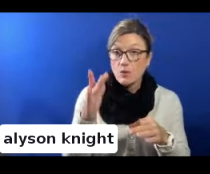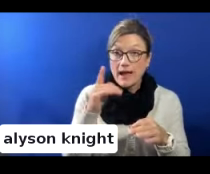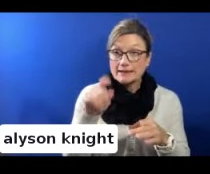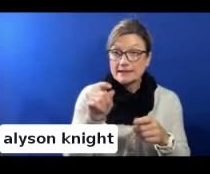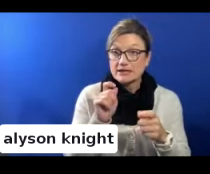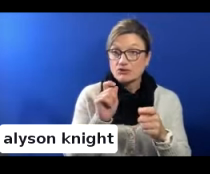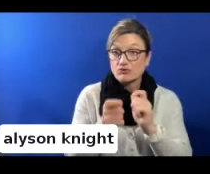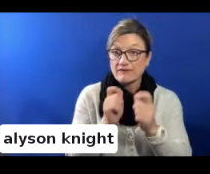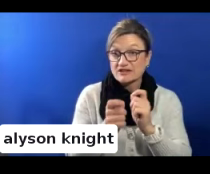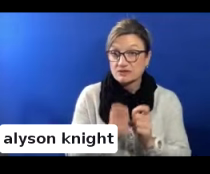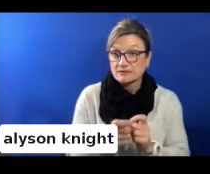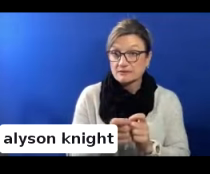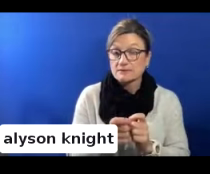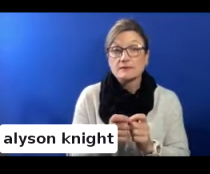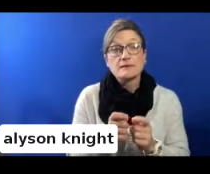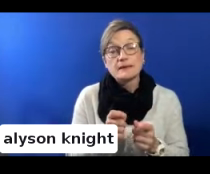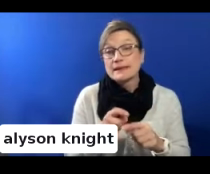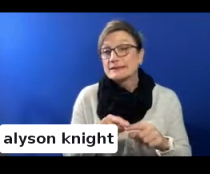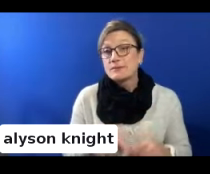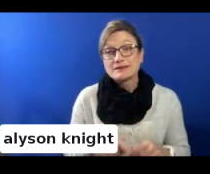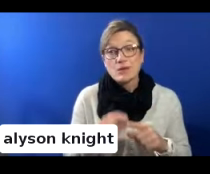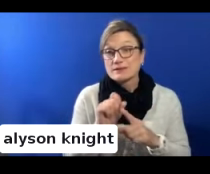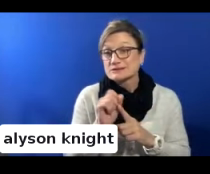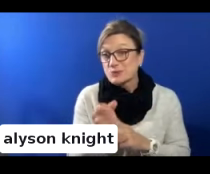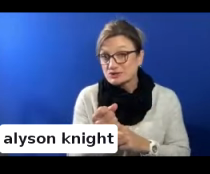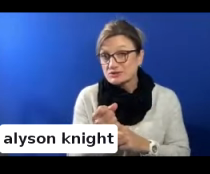Depending on the situation, the reallocation may or may not impact